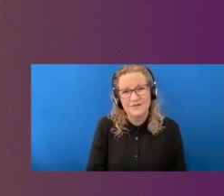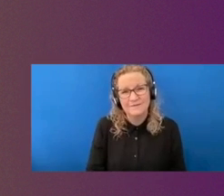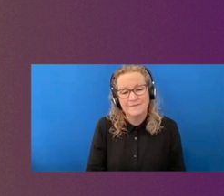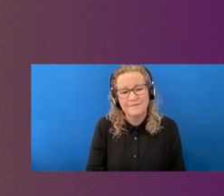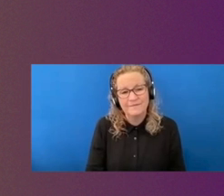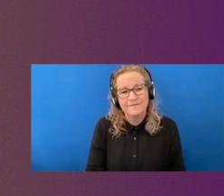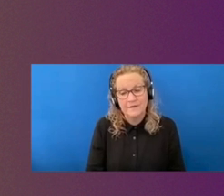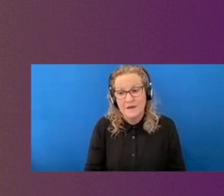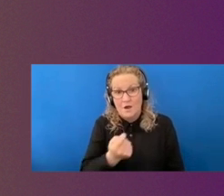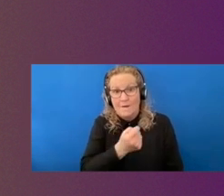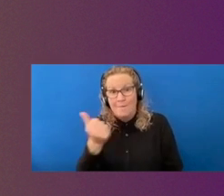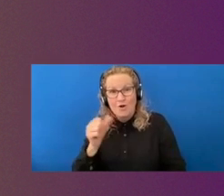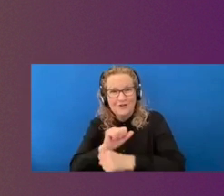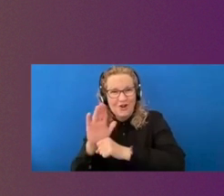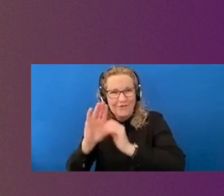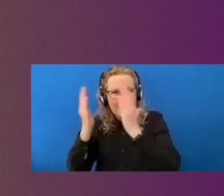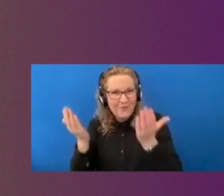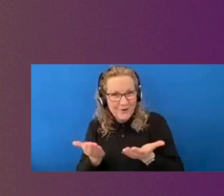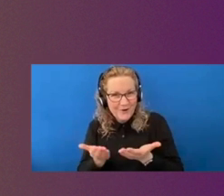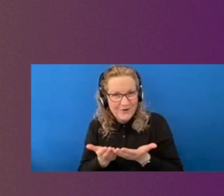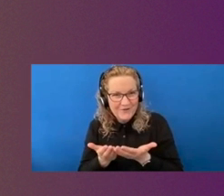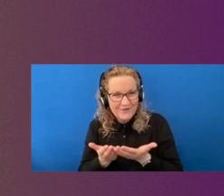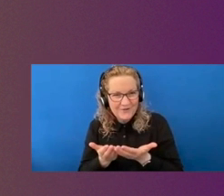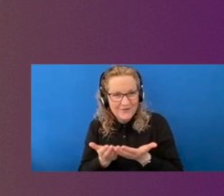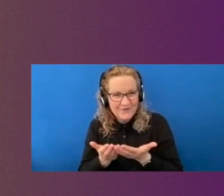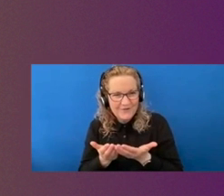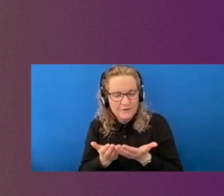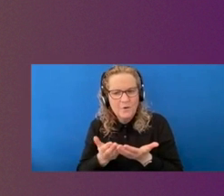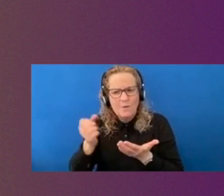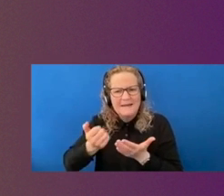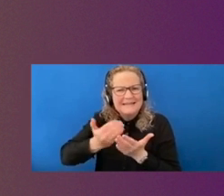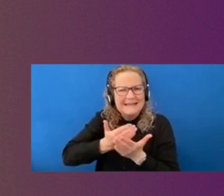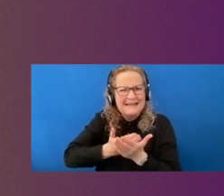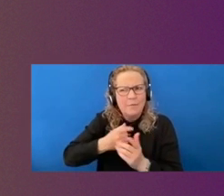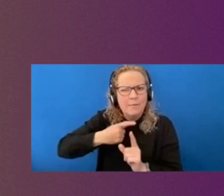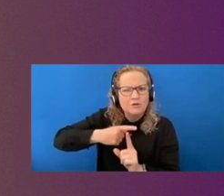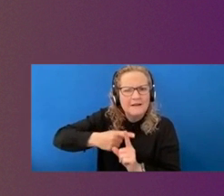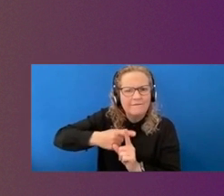well that you know one we've got to keep the good things that we've achieved as discussed number two